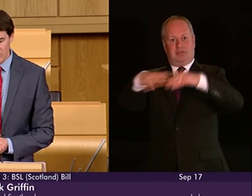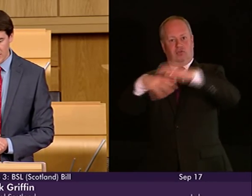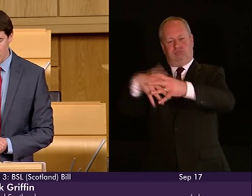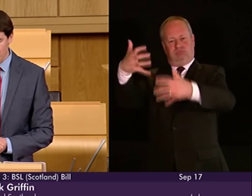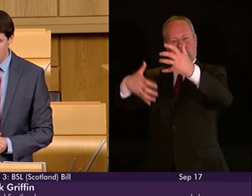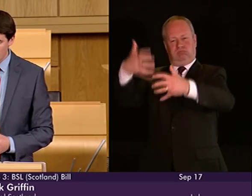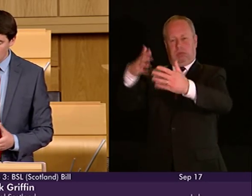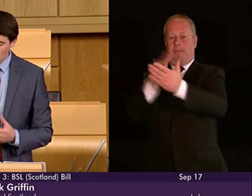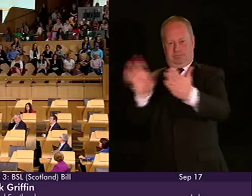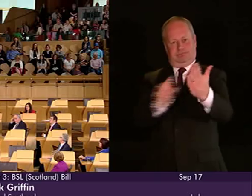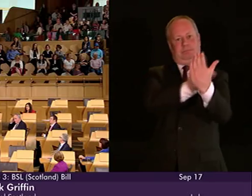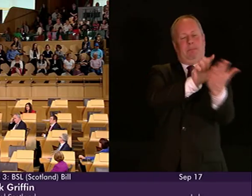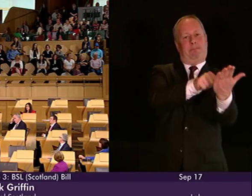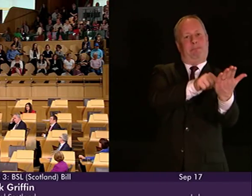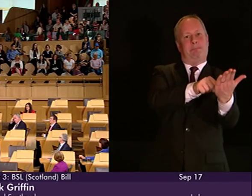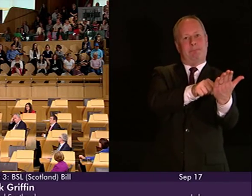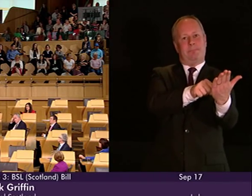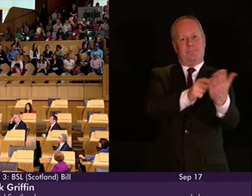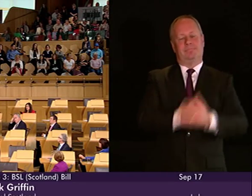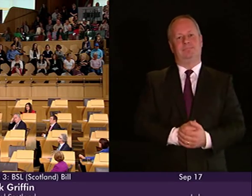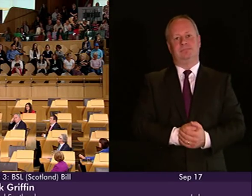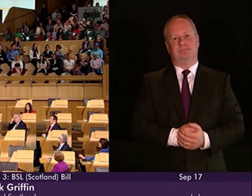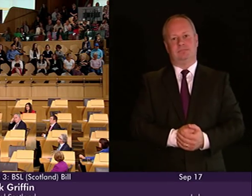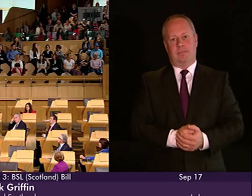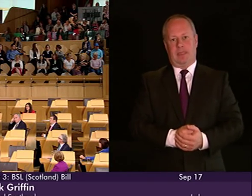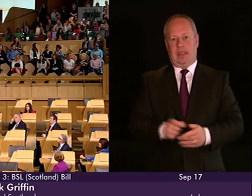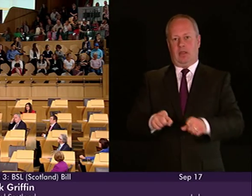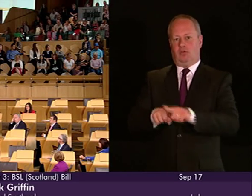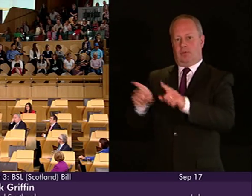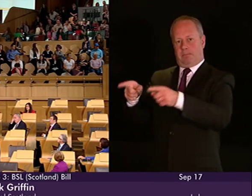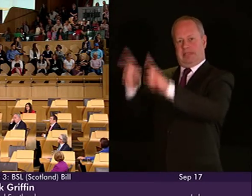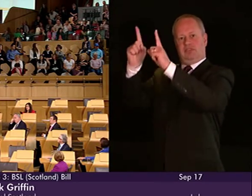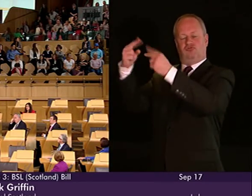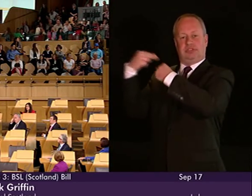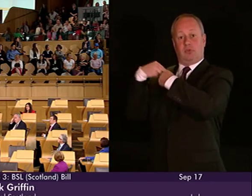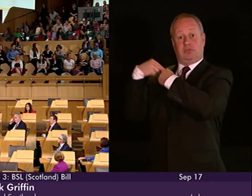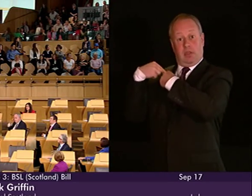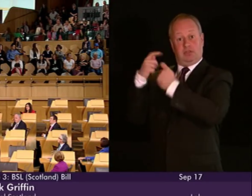Changes were also made on the issue of ministerial responsibility. The original bill included